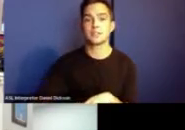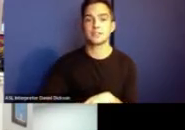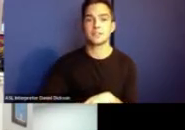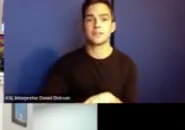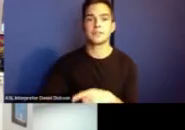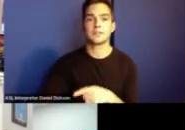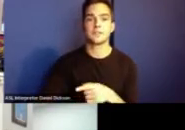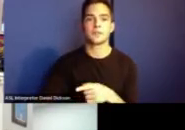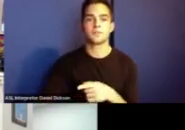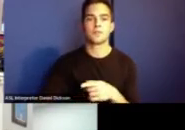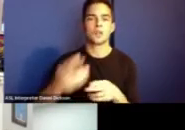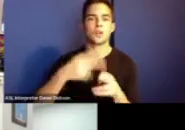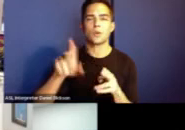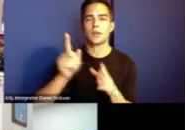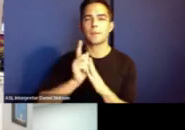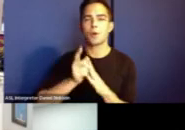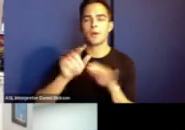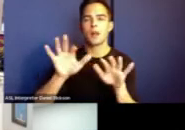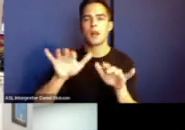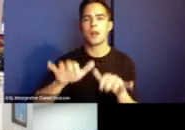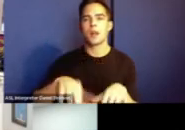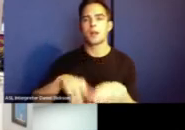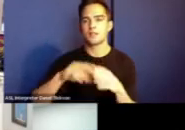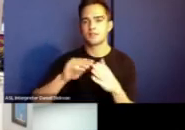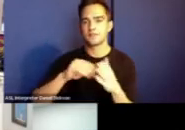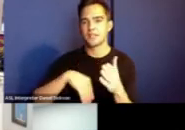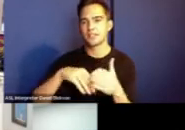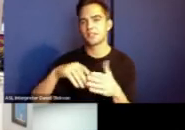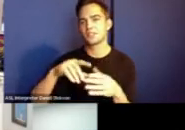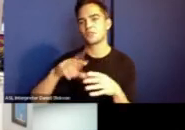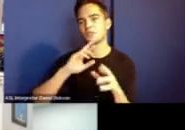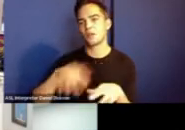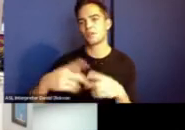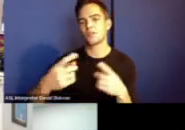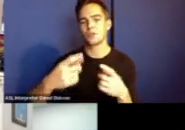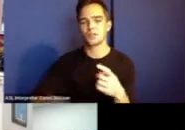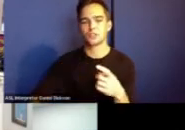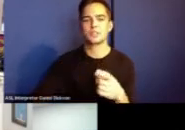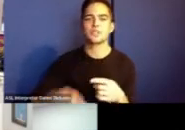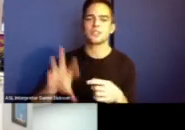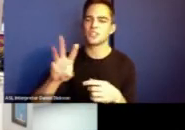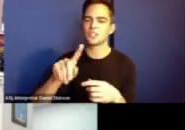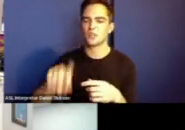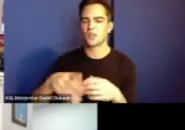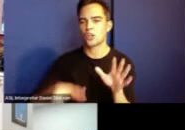a quick moment. To respond to the questions you'll want to scroll down there are six questions in total. And if you